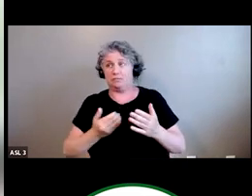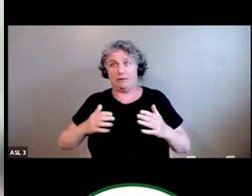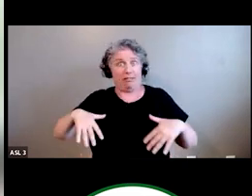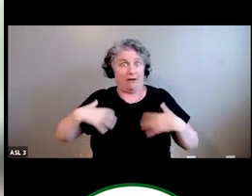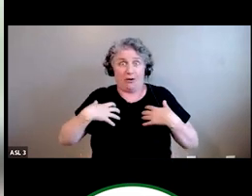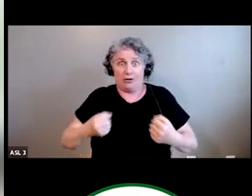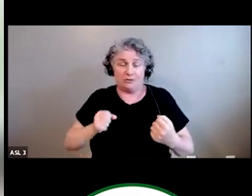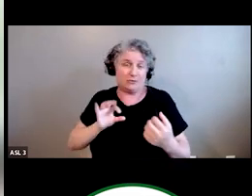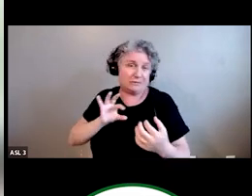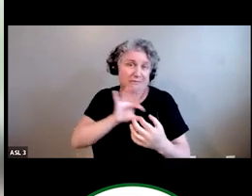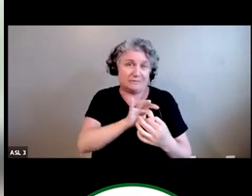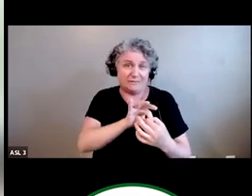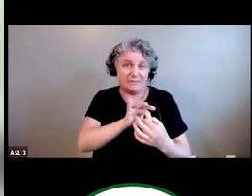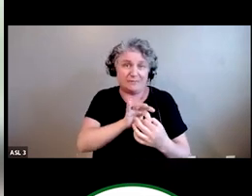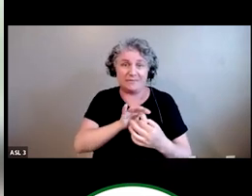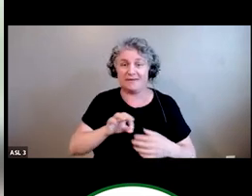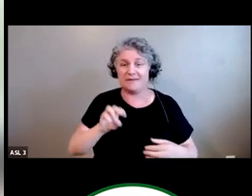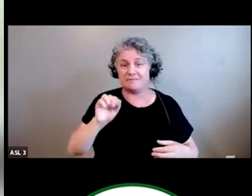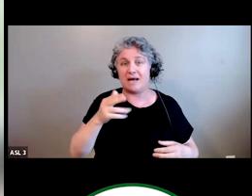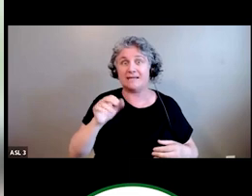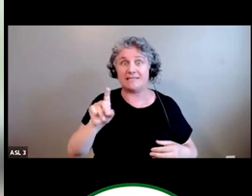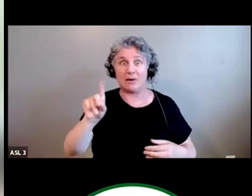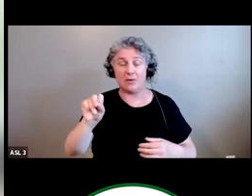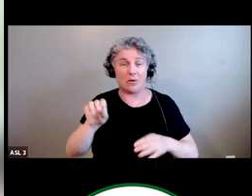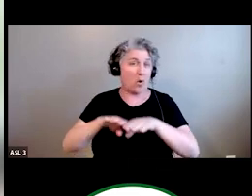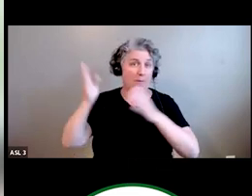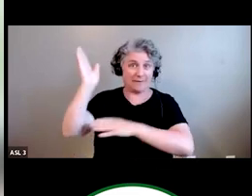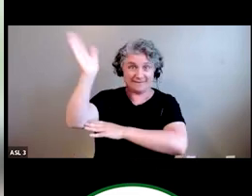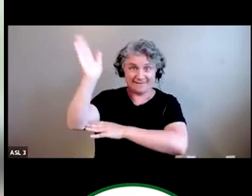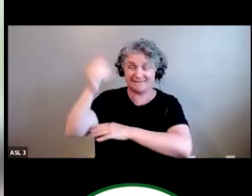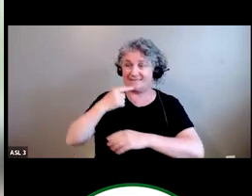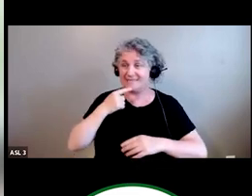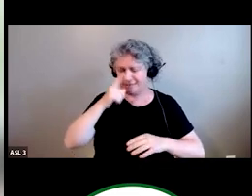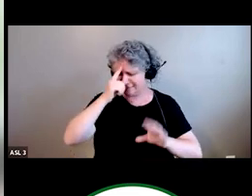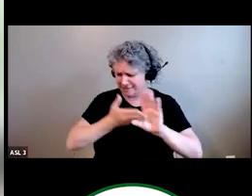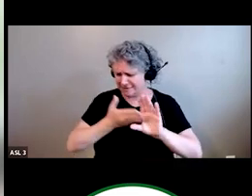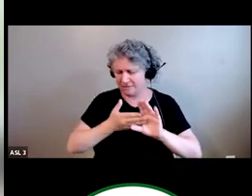and I have to say I can see how others experience that but we're missing out on some of the